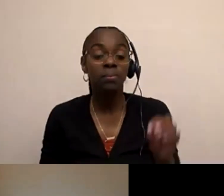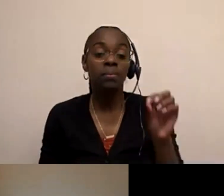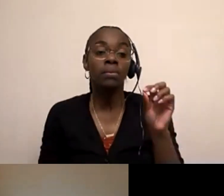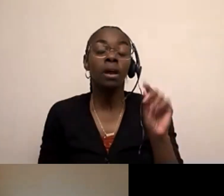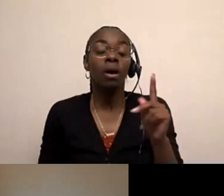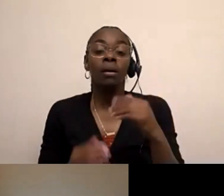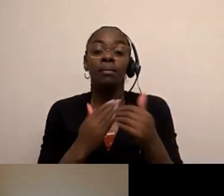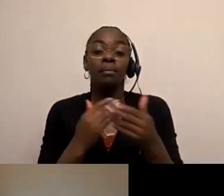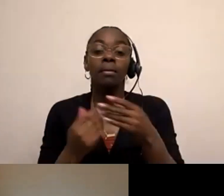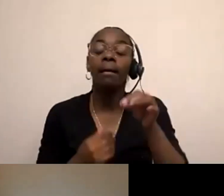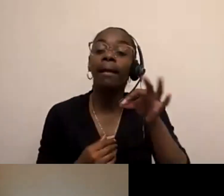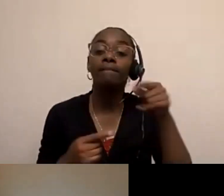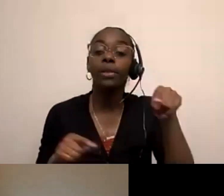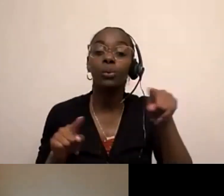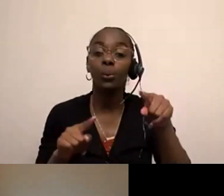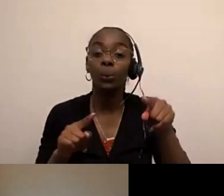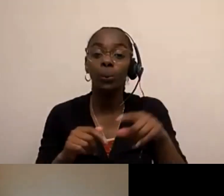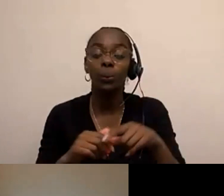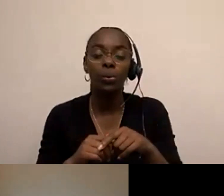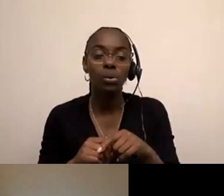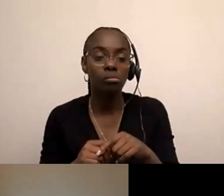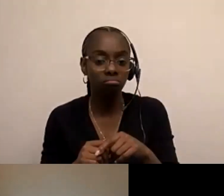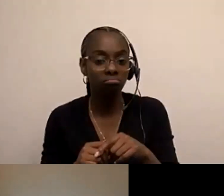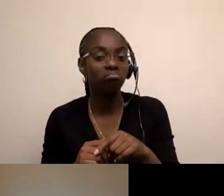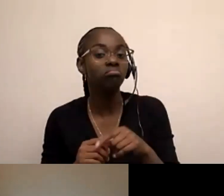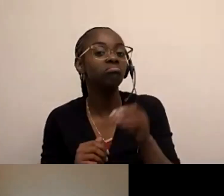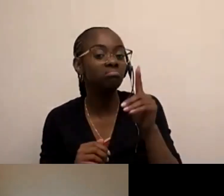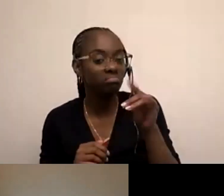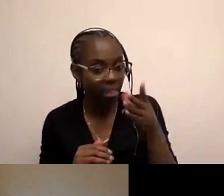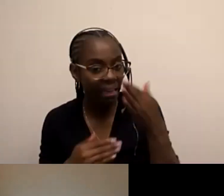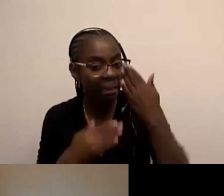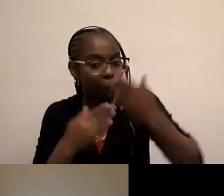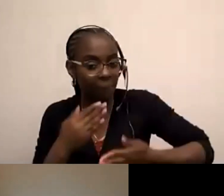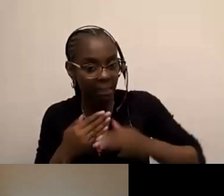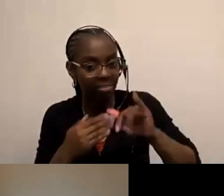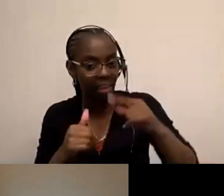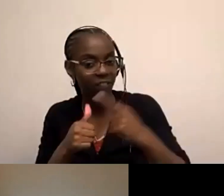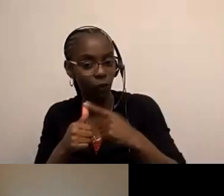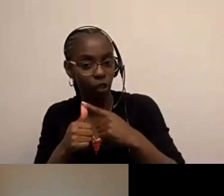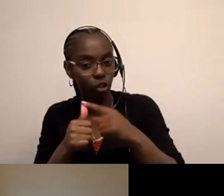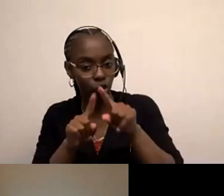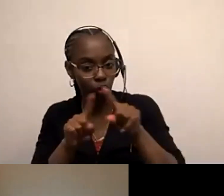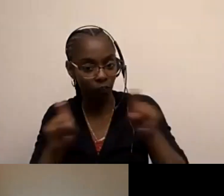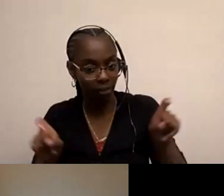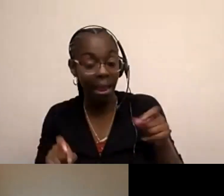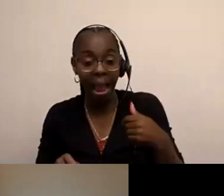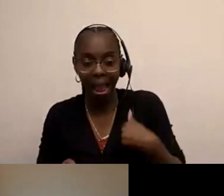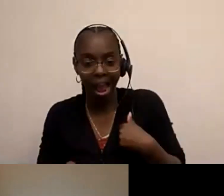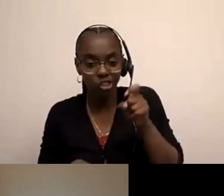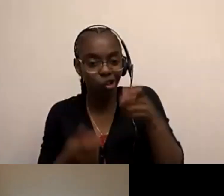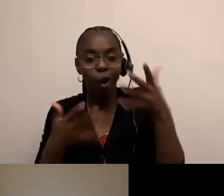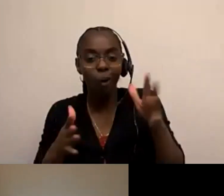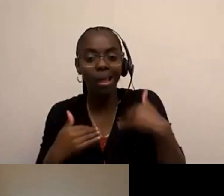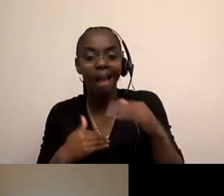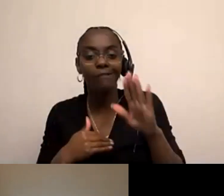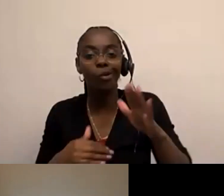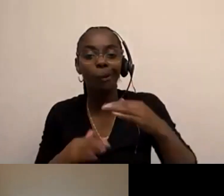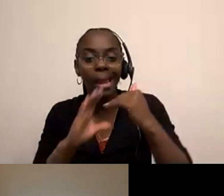IF YOU DID THE FIRST SURVEY I SHOULD HAVE YOUR E-MAIL ADDRESS. SO WHAT I WILL DO IS